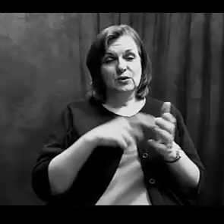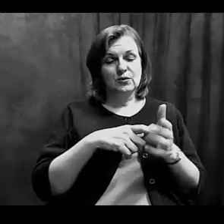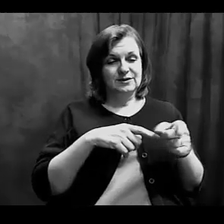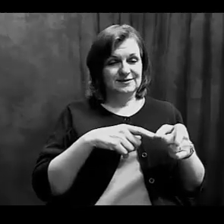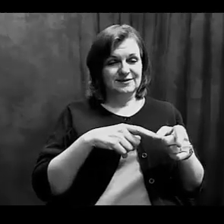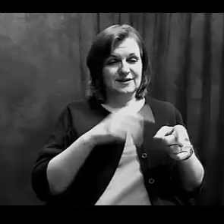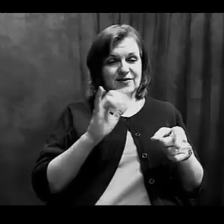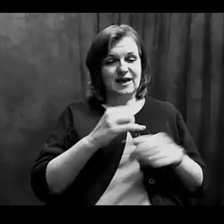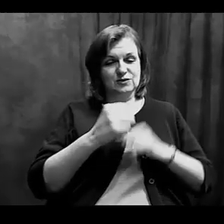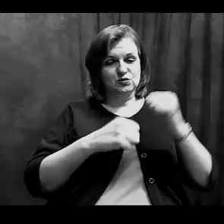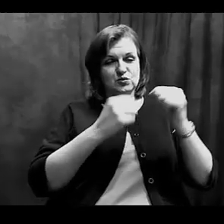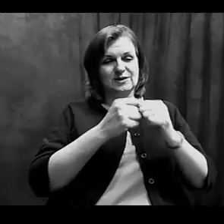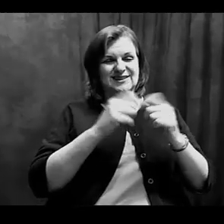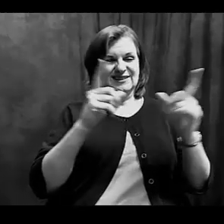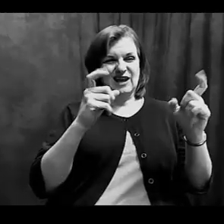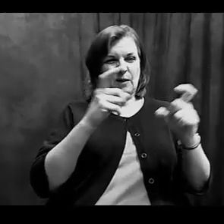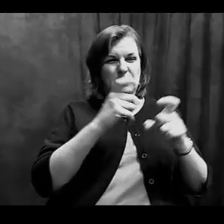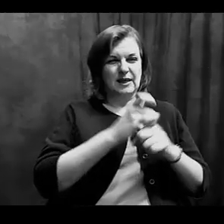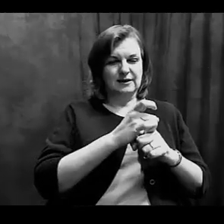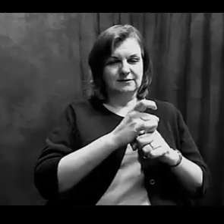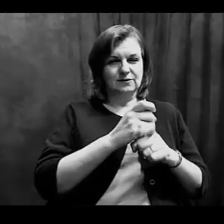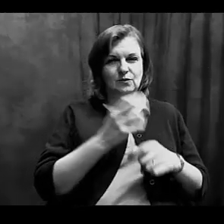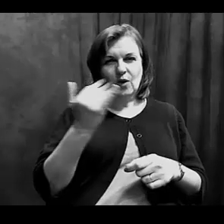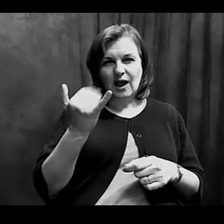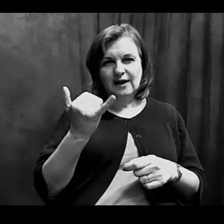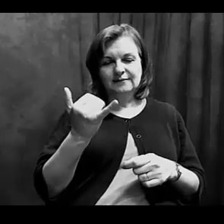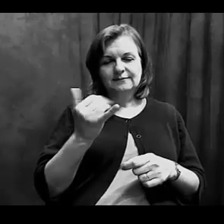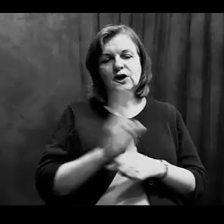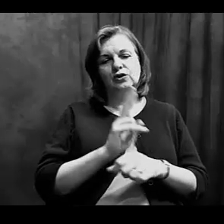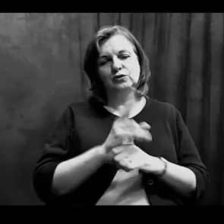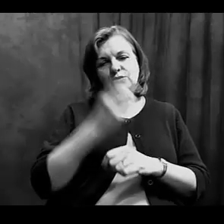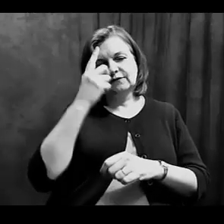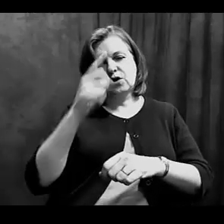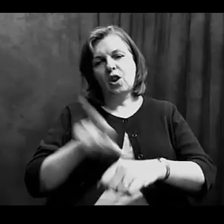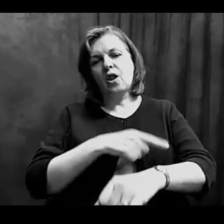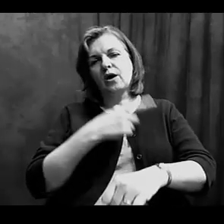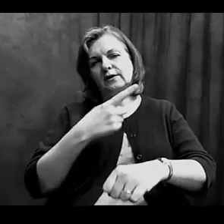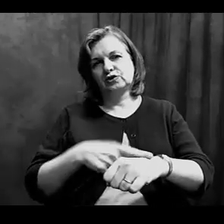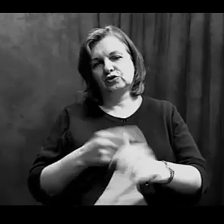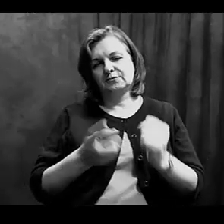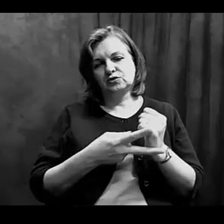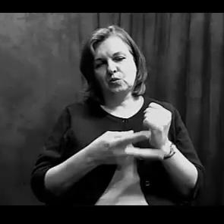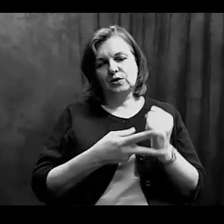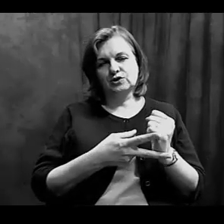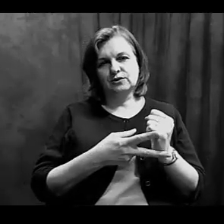but what we look for is these complex structures for long-term storage of sugar